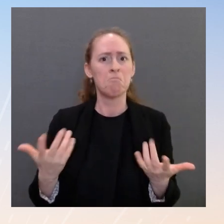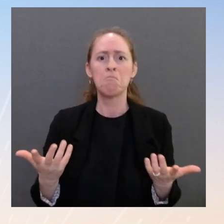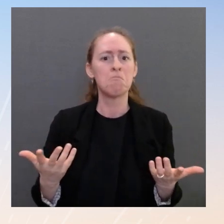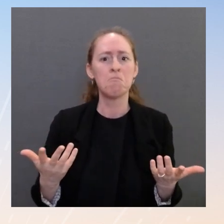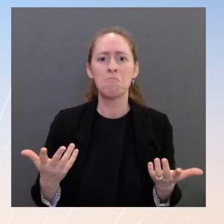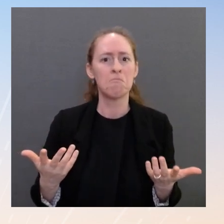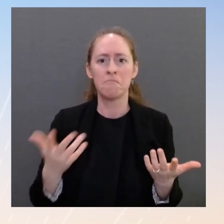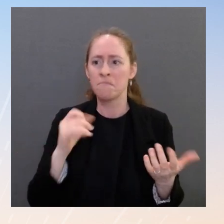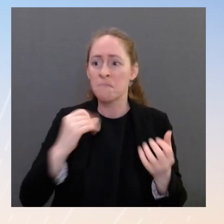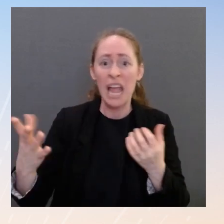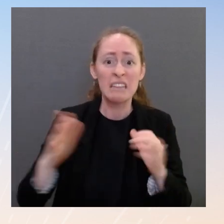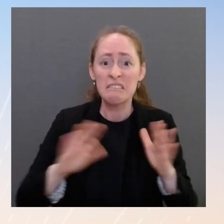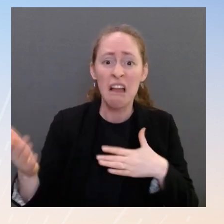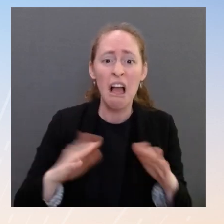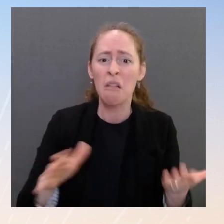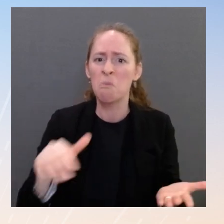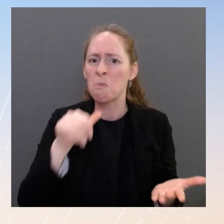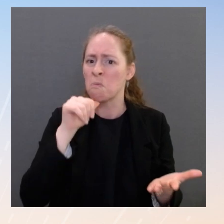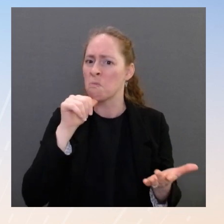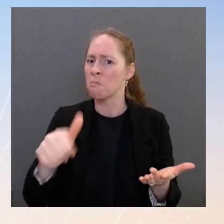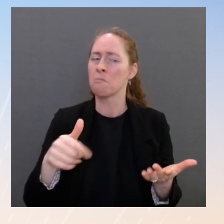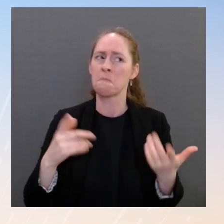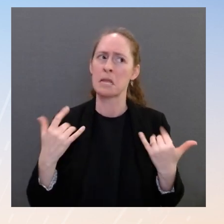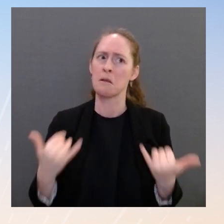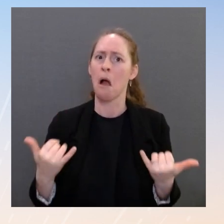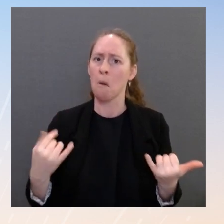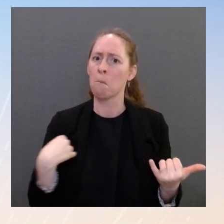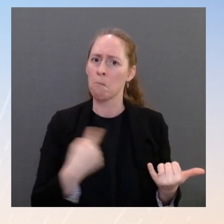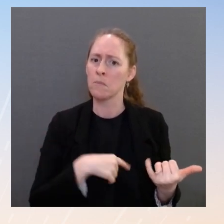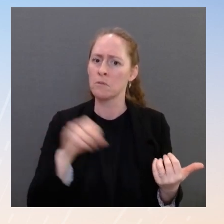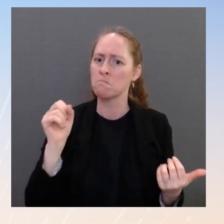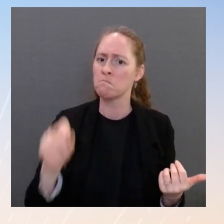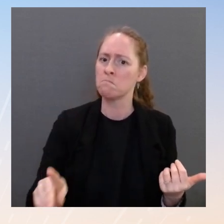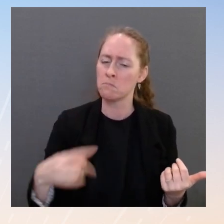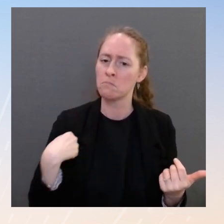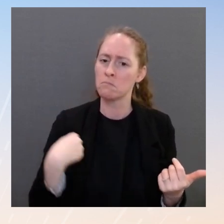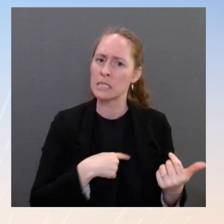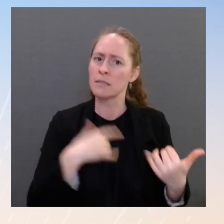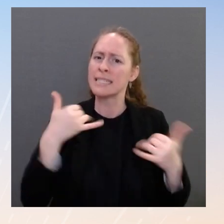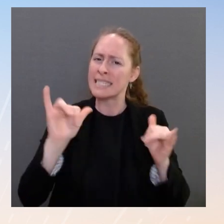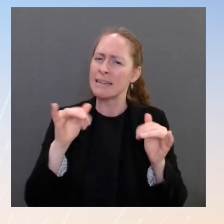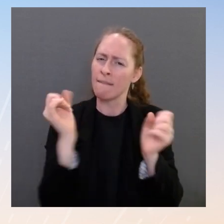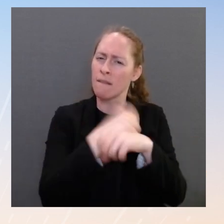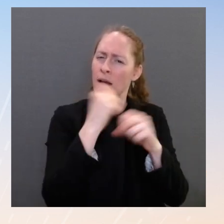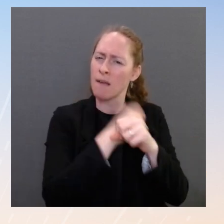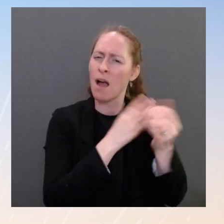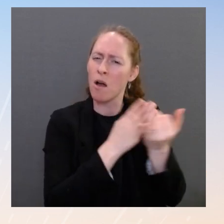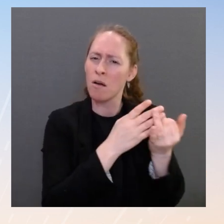a different moment in our fight against COVID. But we also know COVID isn't over and the pandemic isn't over.